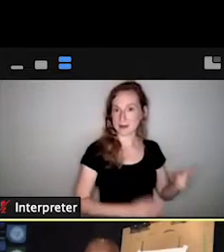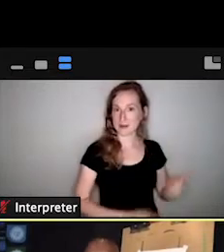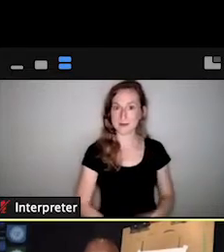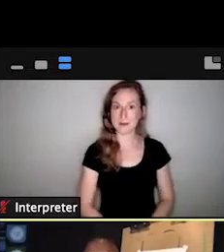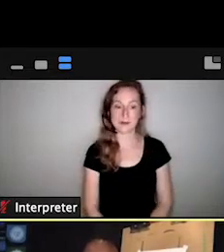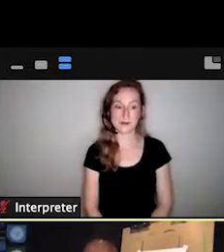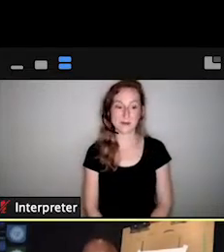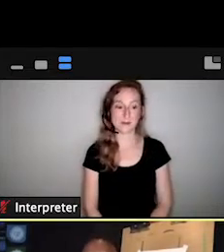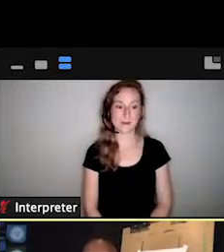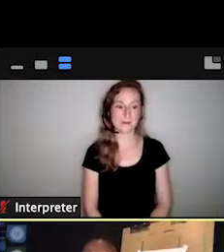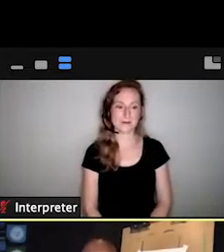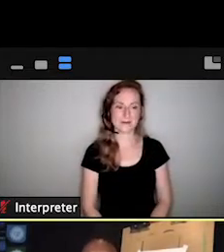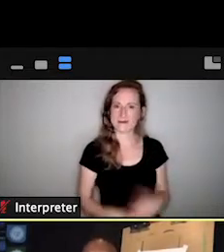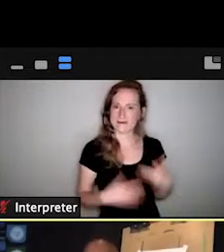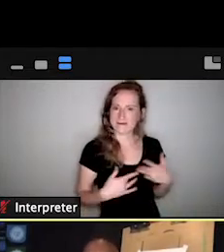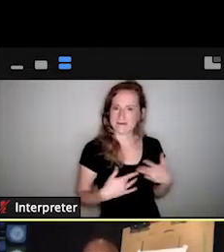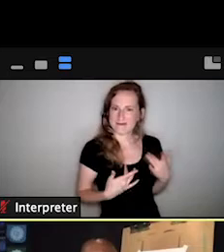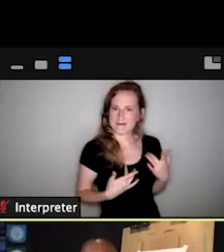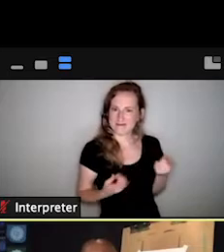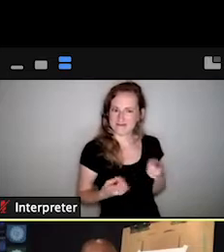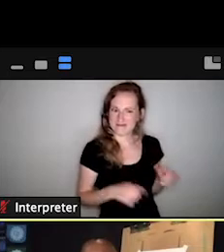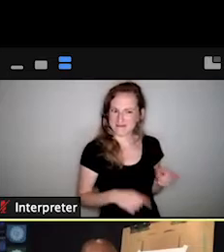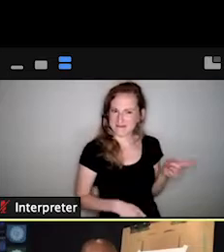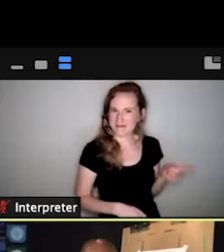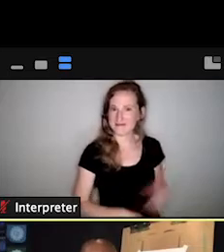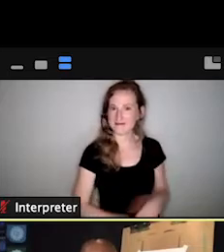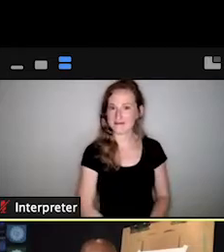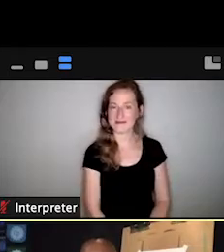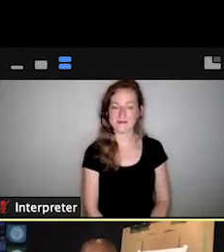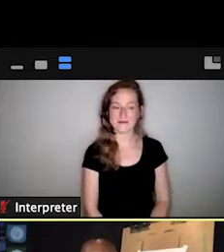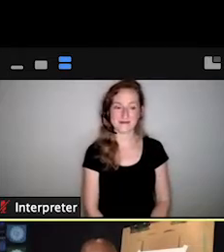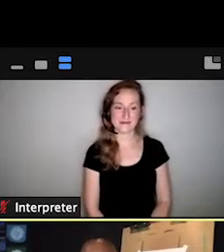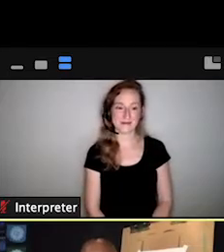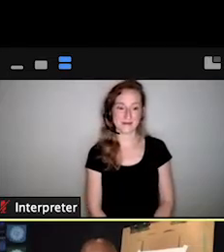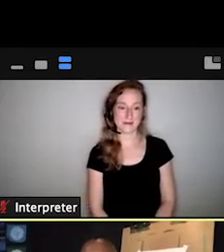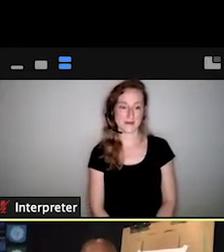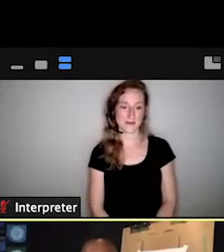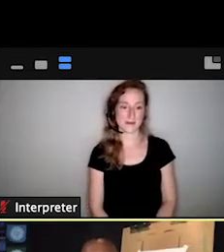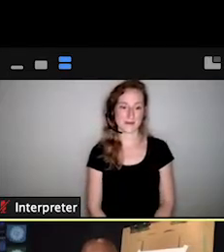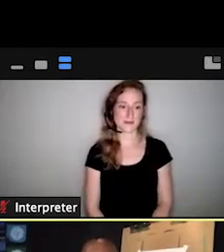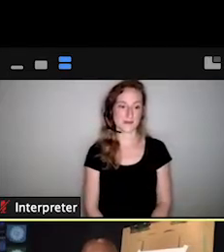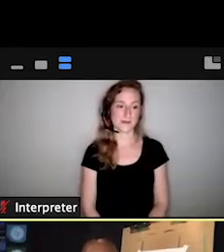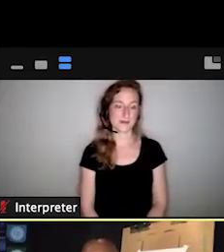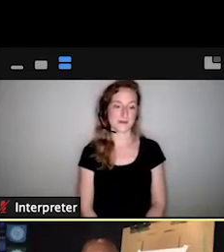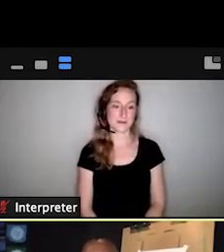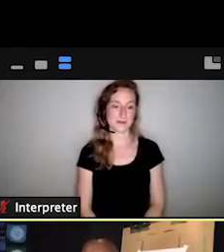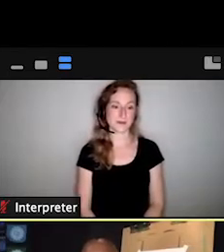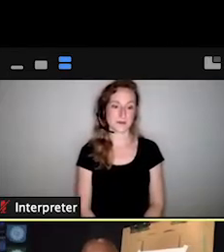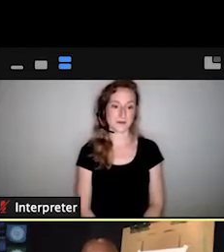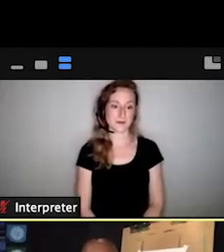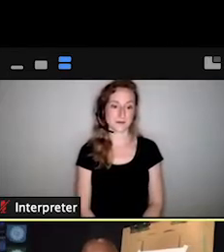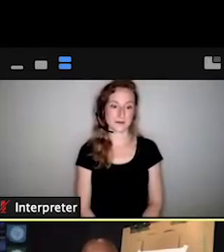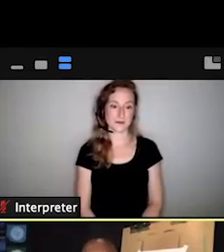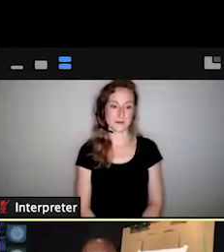What is going on in this painting?